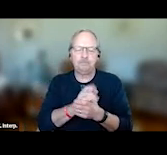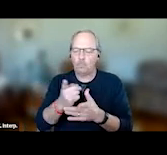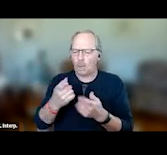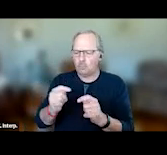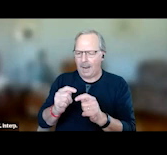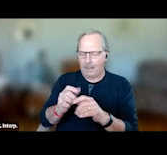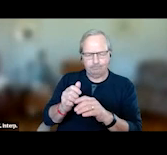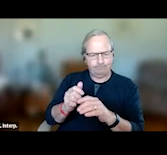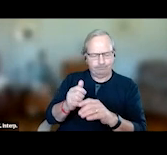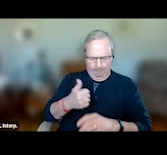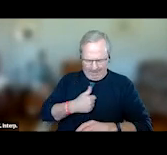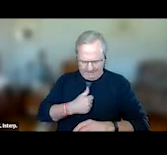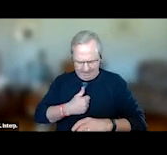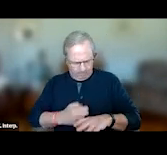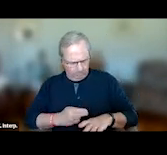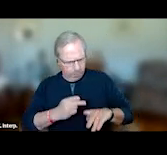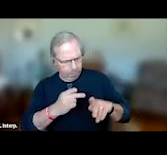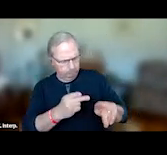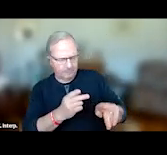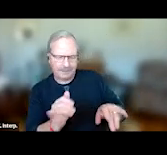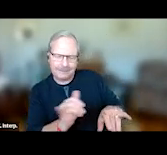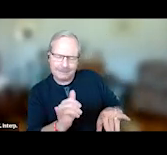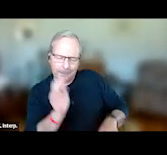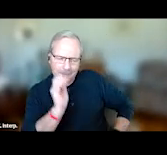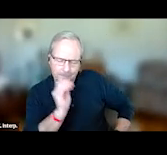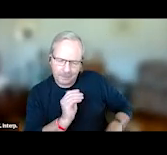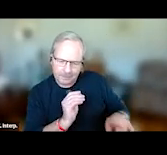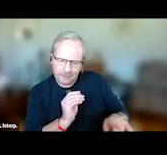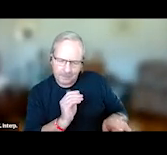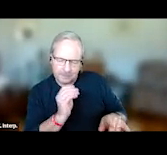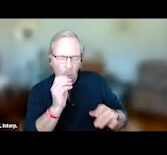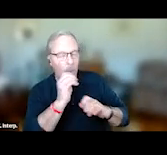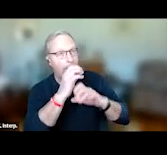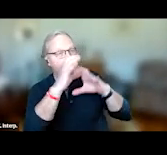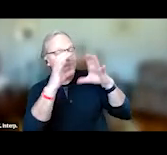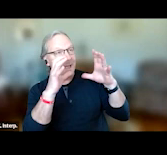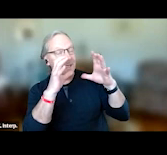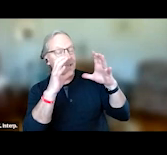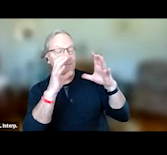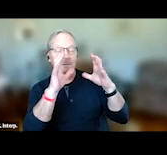people's shoes by imagining, if a delusion was true, for you, how would you feel?